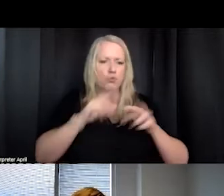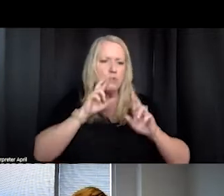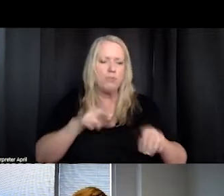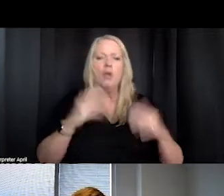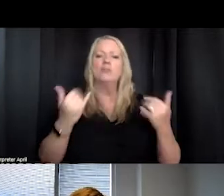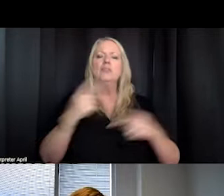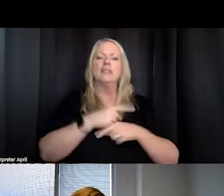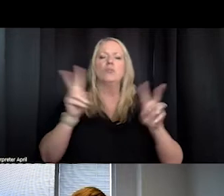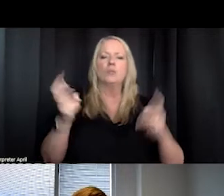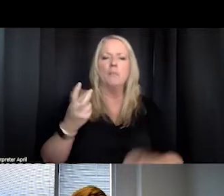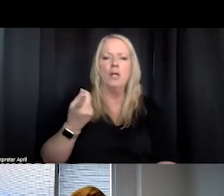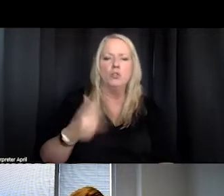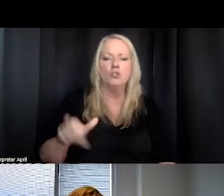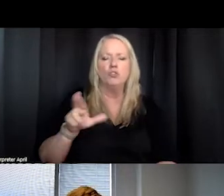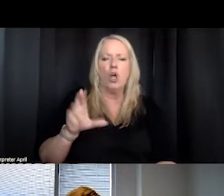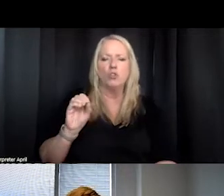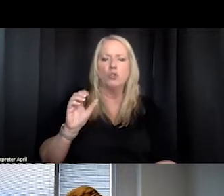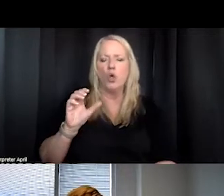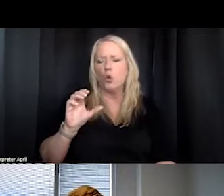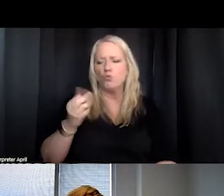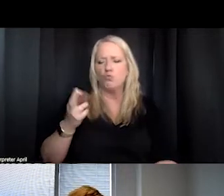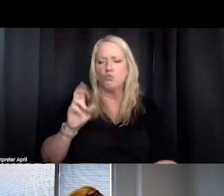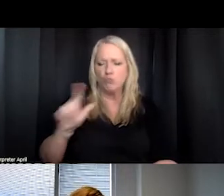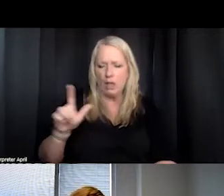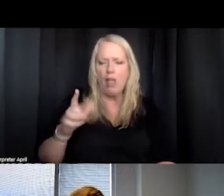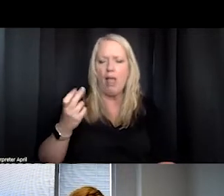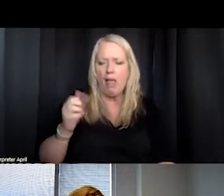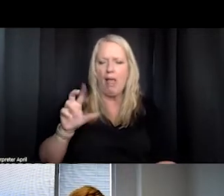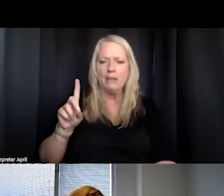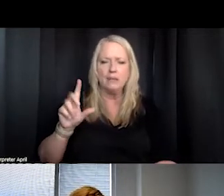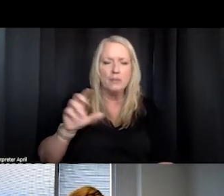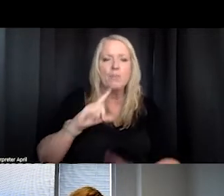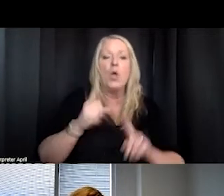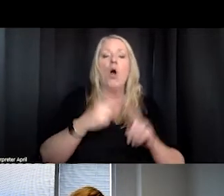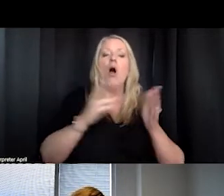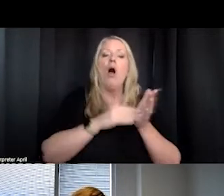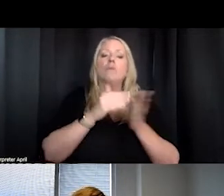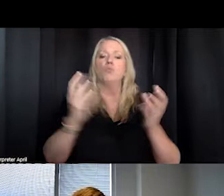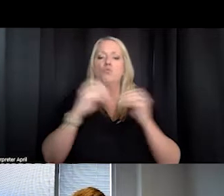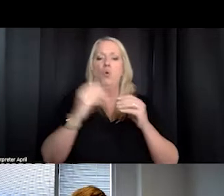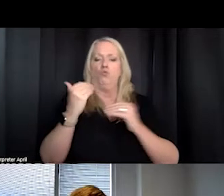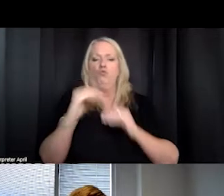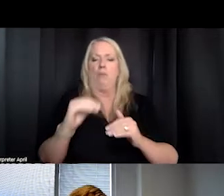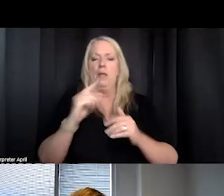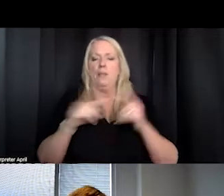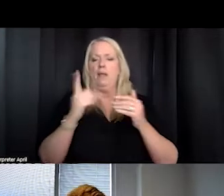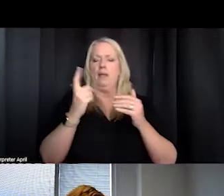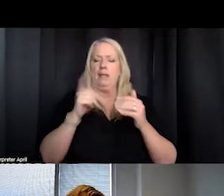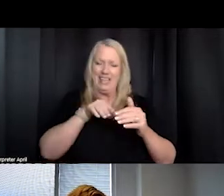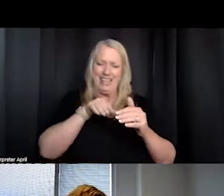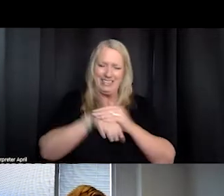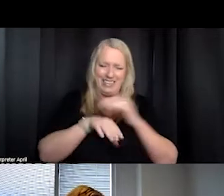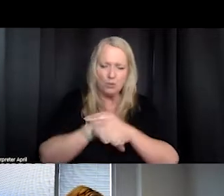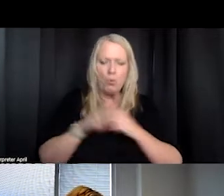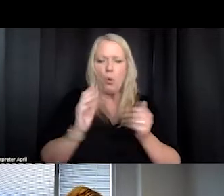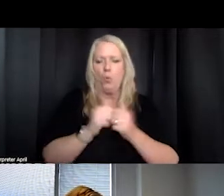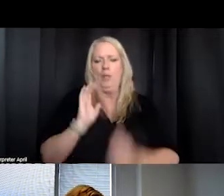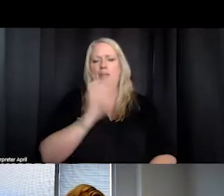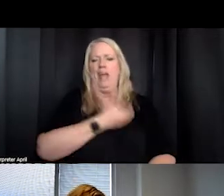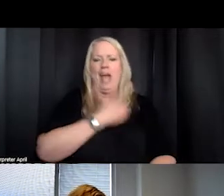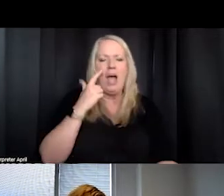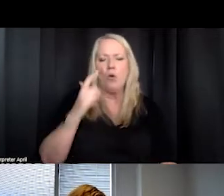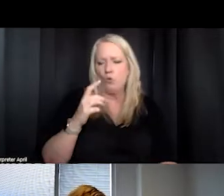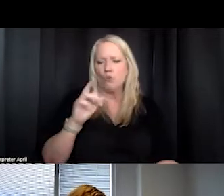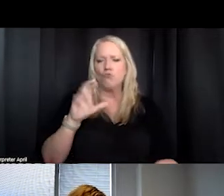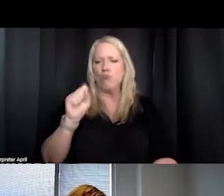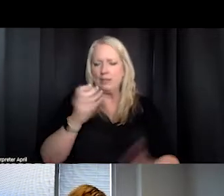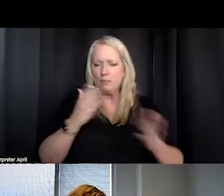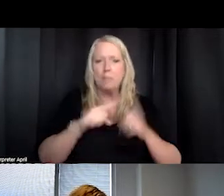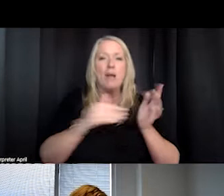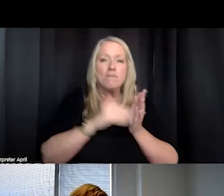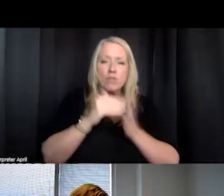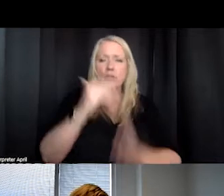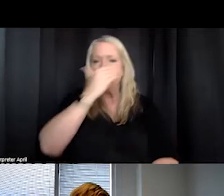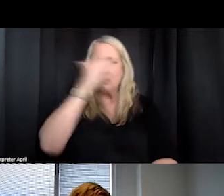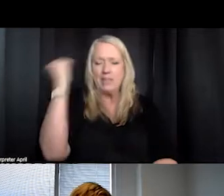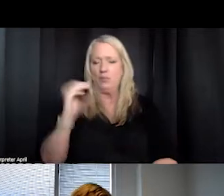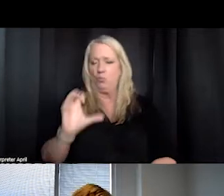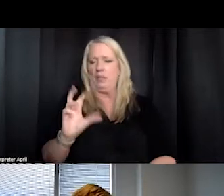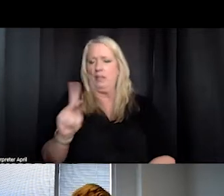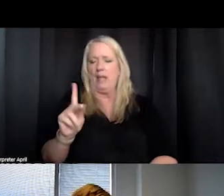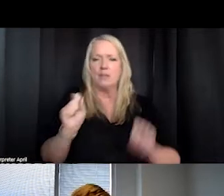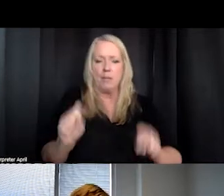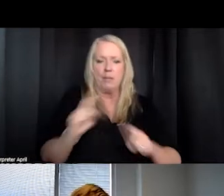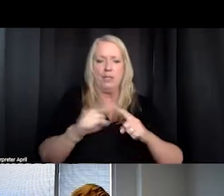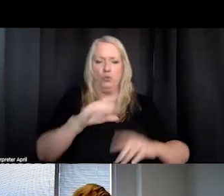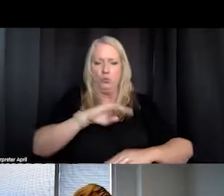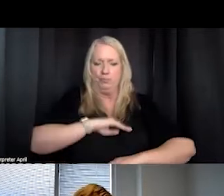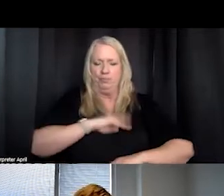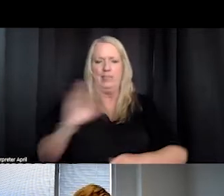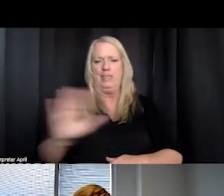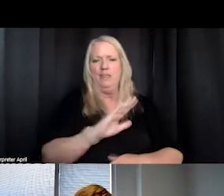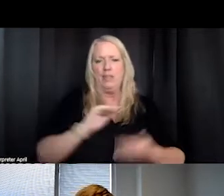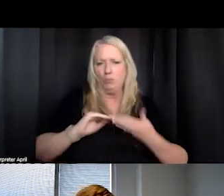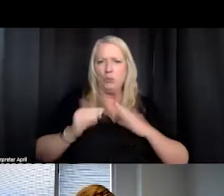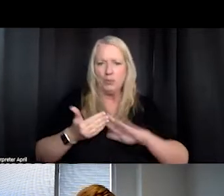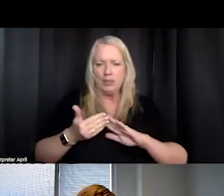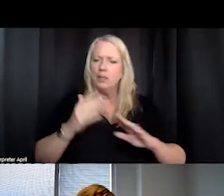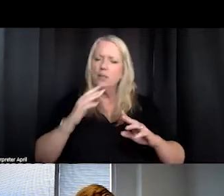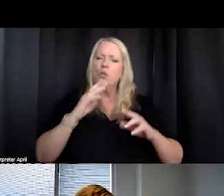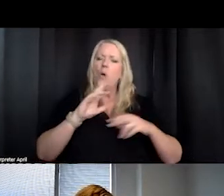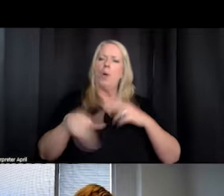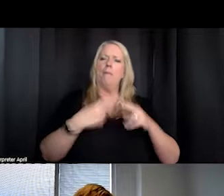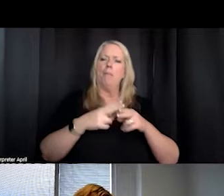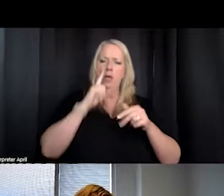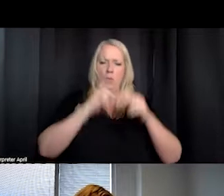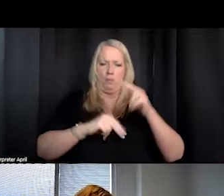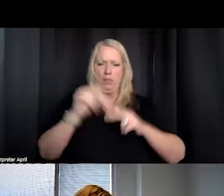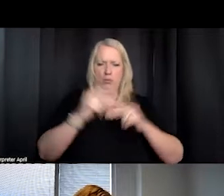WEEK FROM, DR. ROCHELLE HEAD DUNHAM IS ABOUT. ALL ABOUT KIND OF BUILDING THAT CAPACITY. AND, AND,